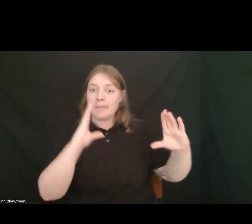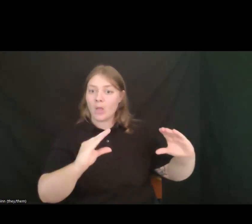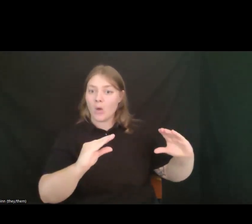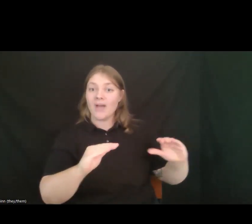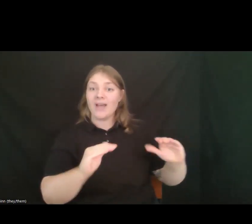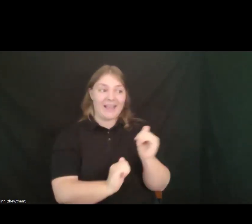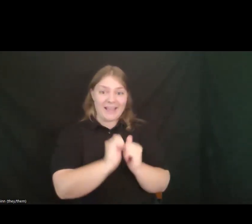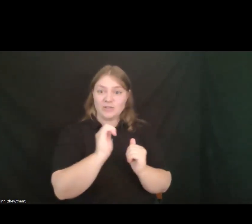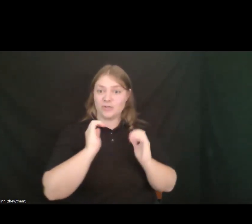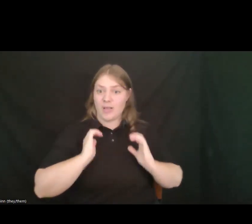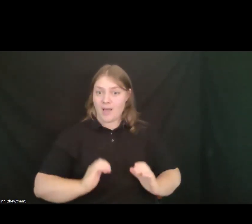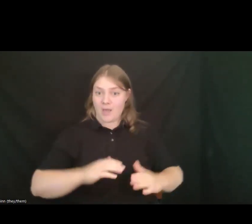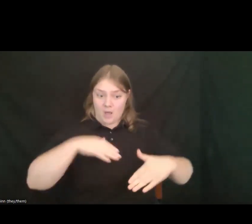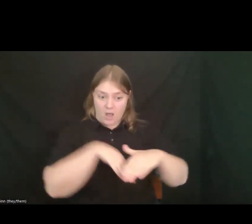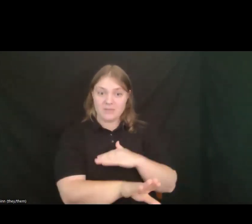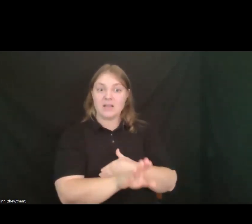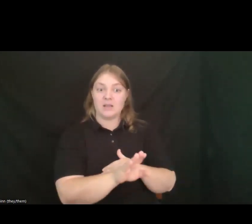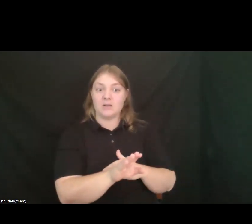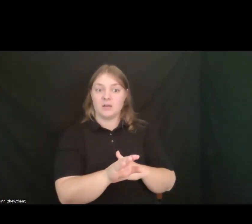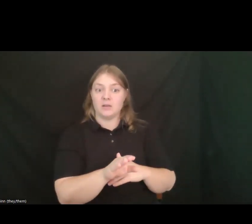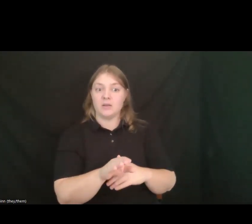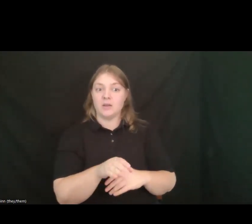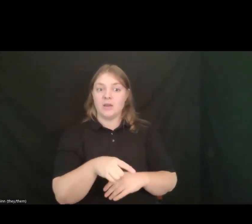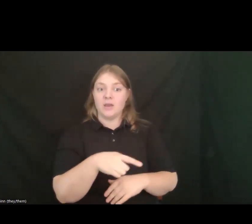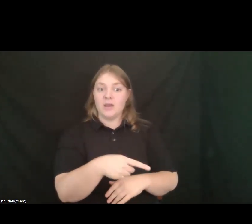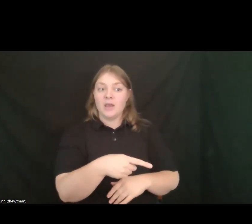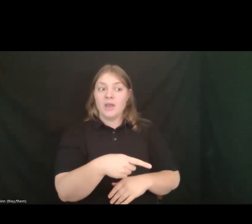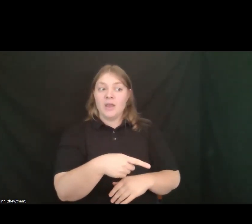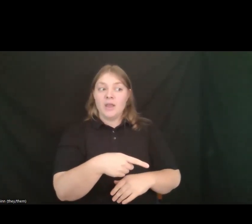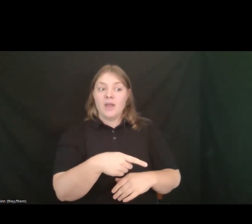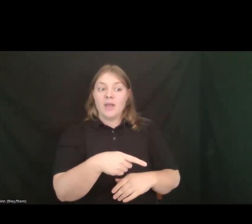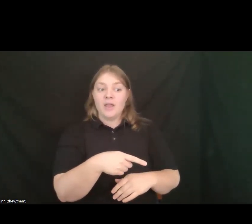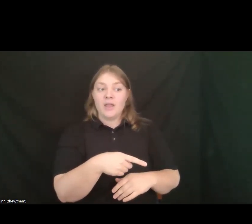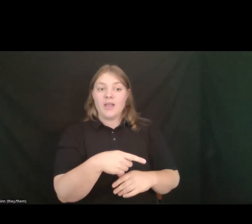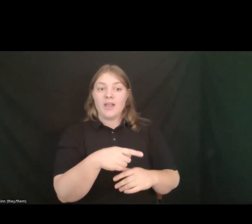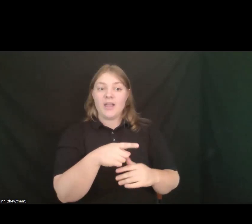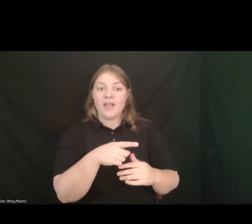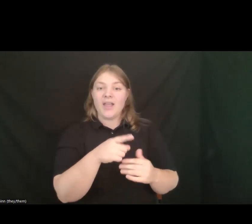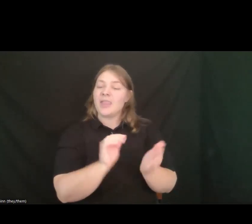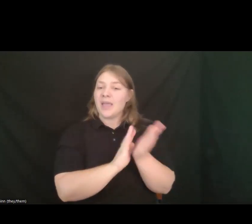comes in there's a part of them that becomes that comes activated I think it's a Child part because